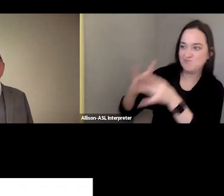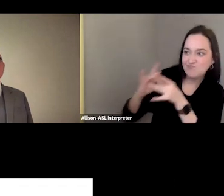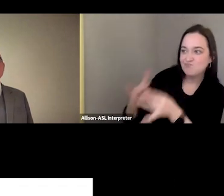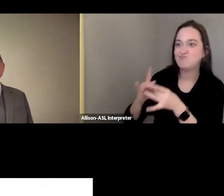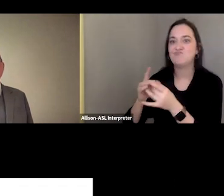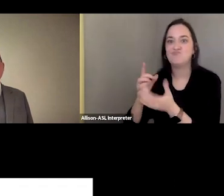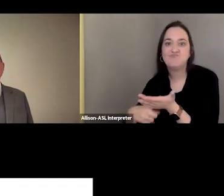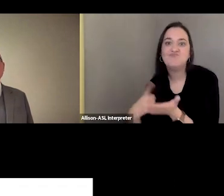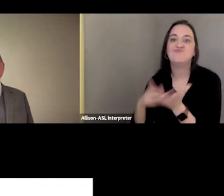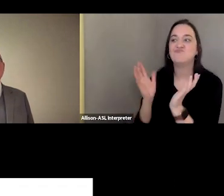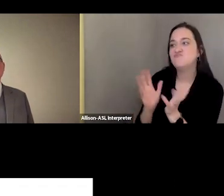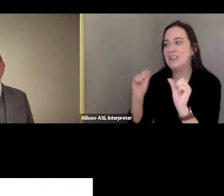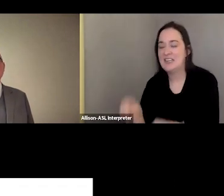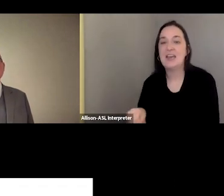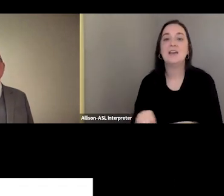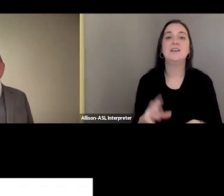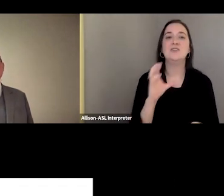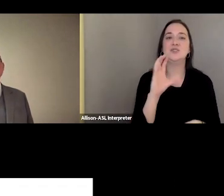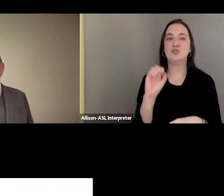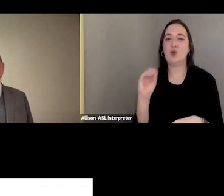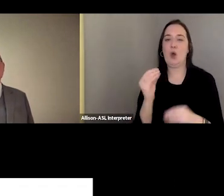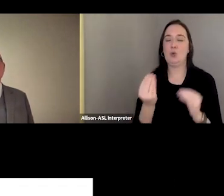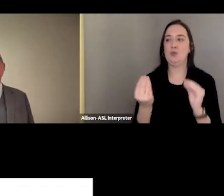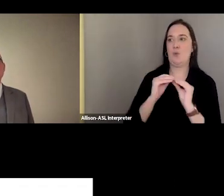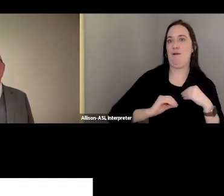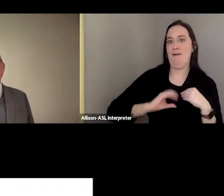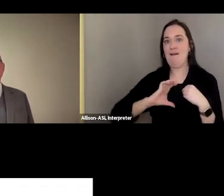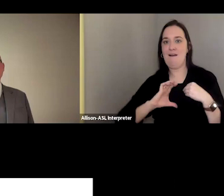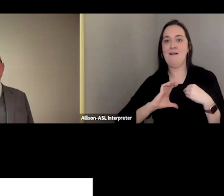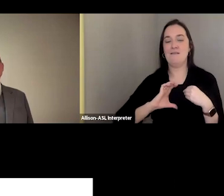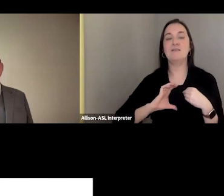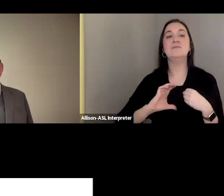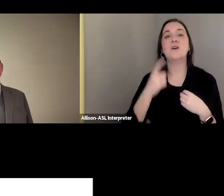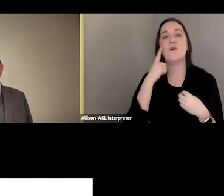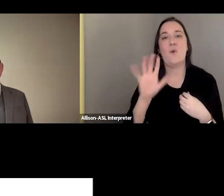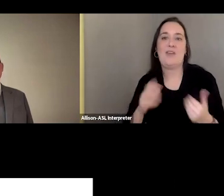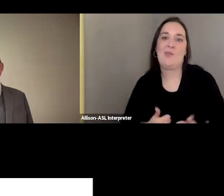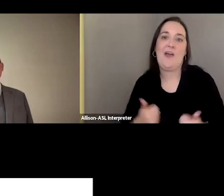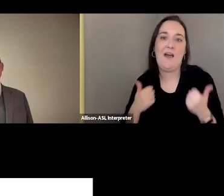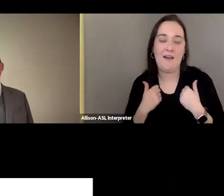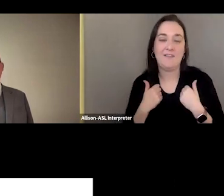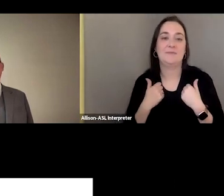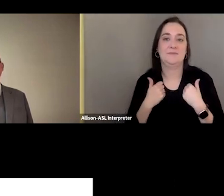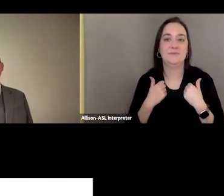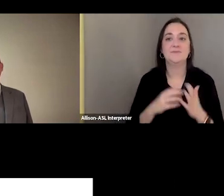and less life satisfaction at time points when they actually were reported. Negative sports betting consequences.